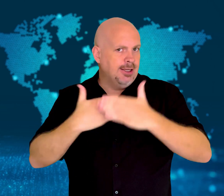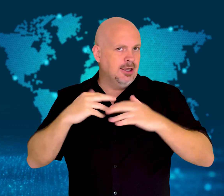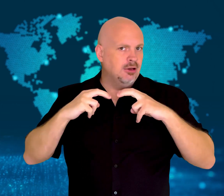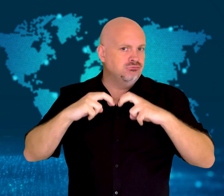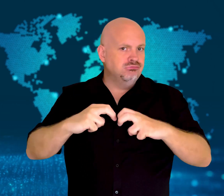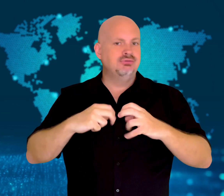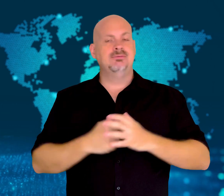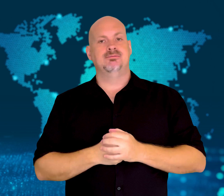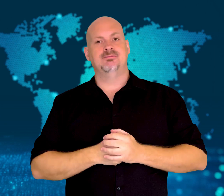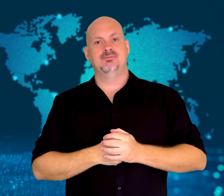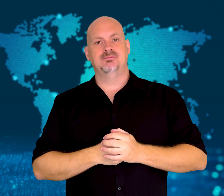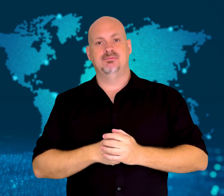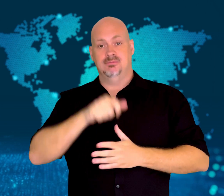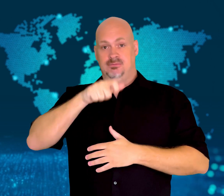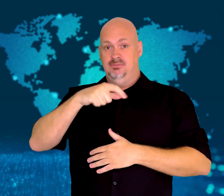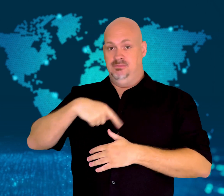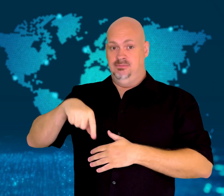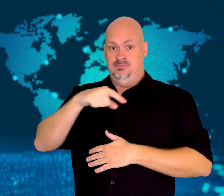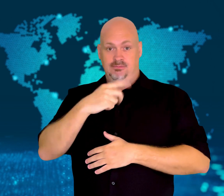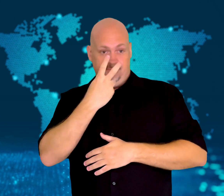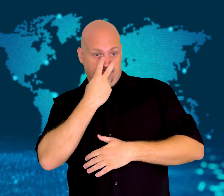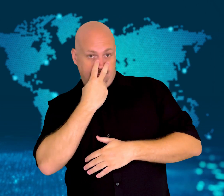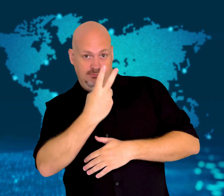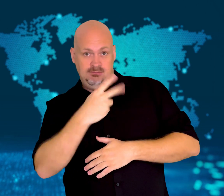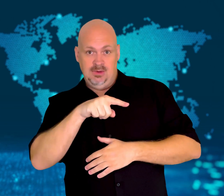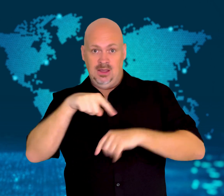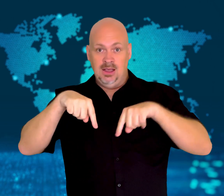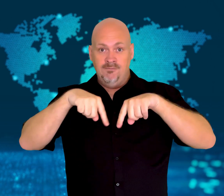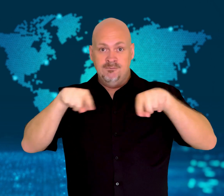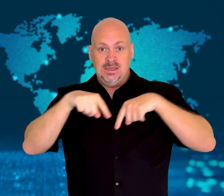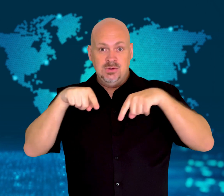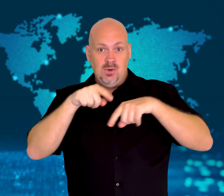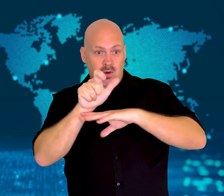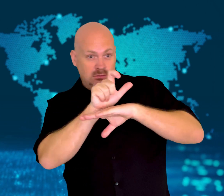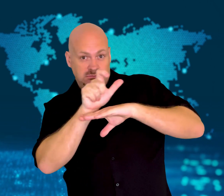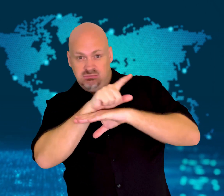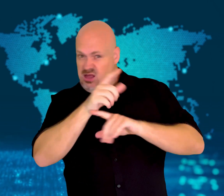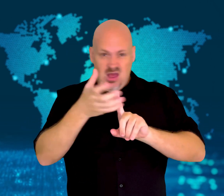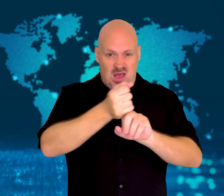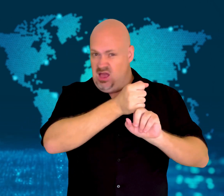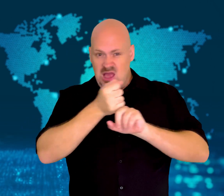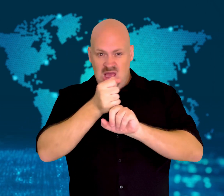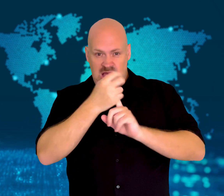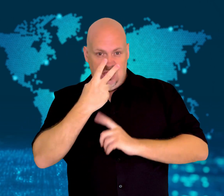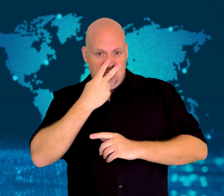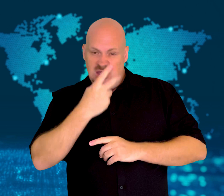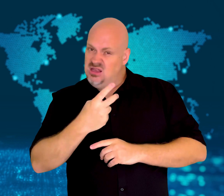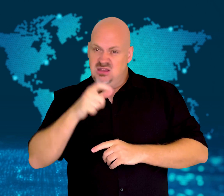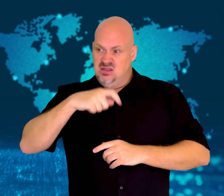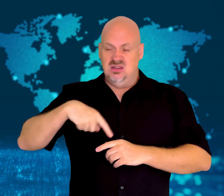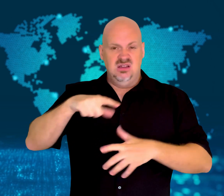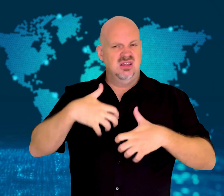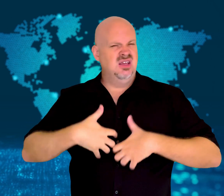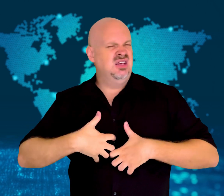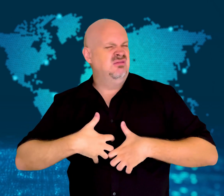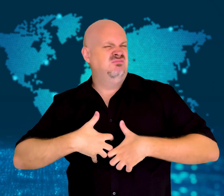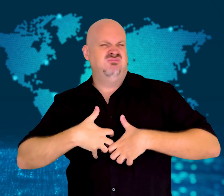but the cause had not been determined.